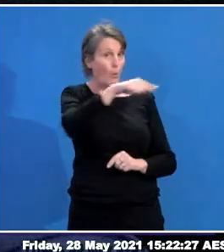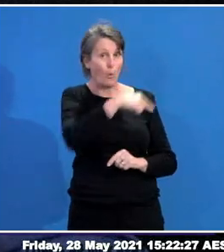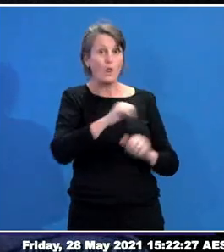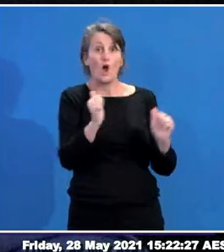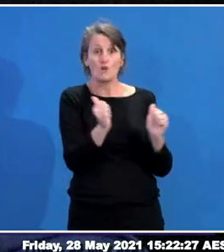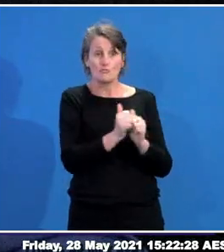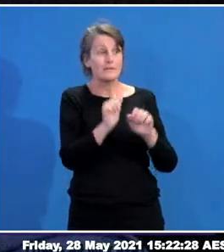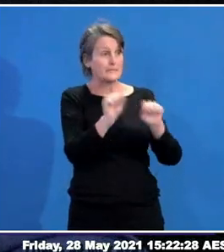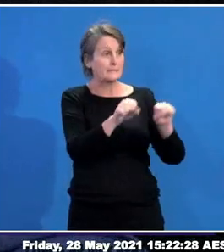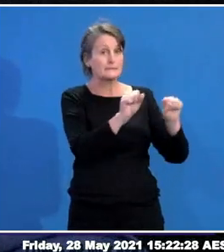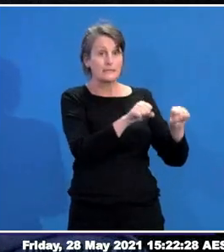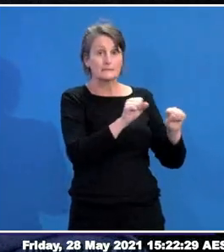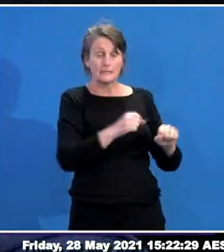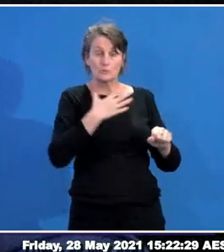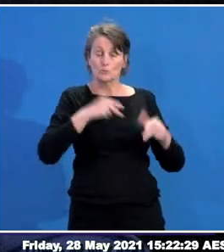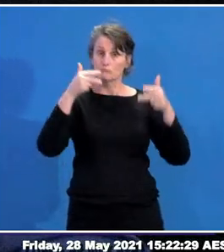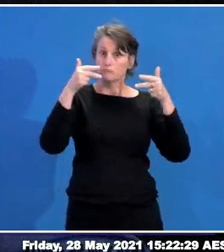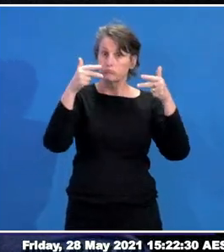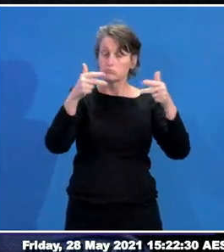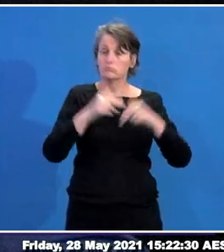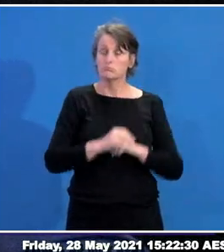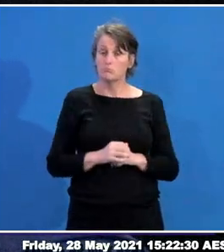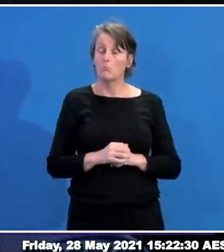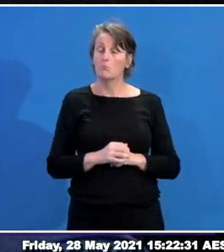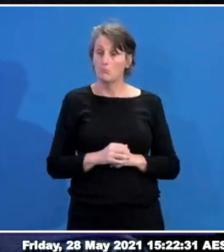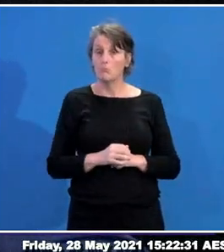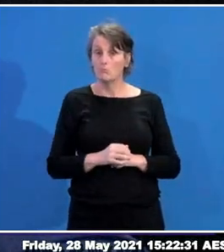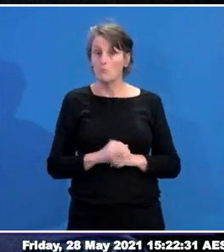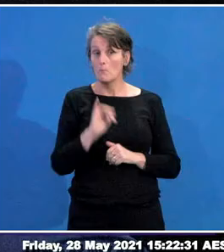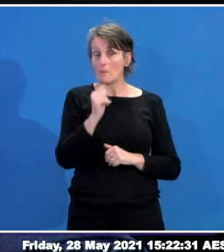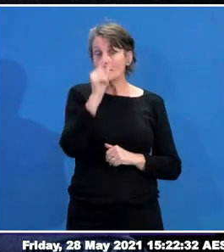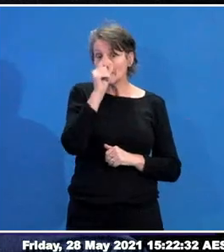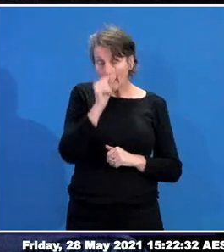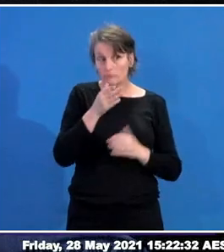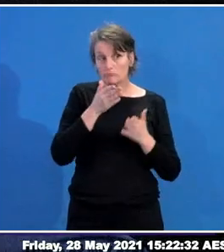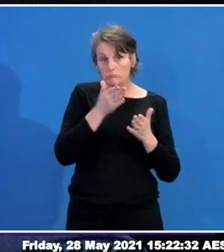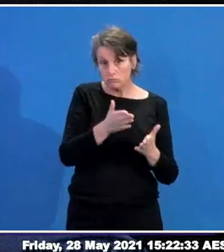around something that the use of CCTV in a set of circumstances where there